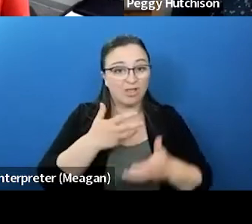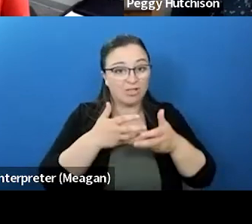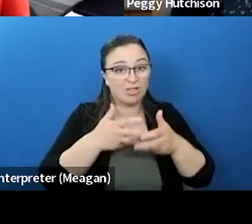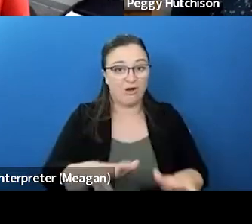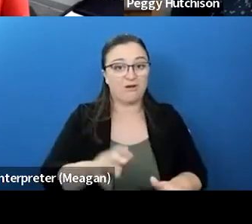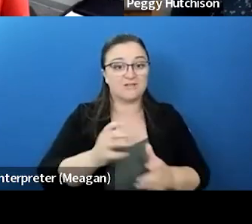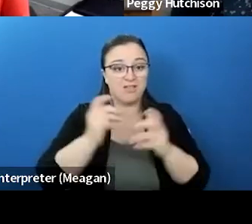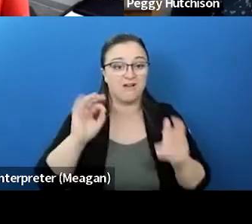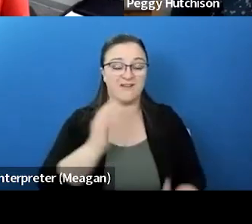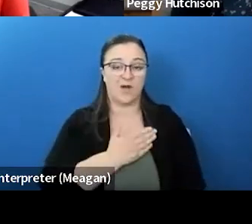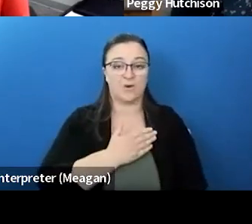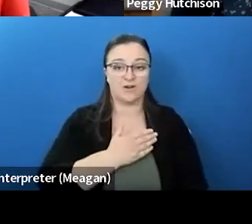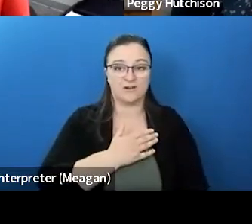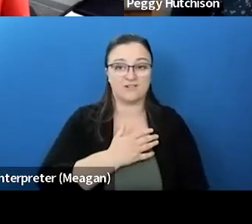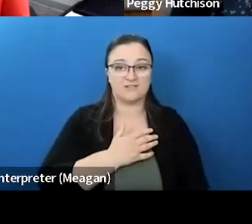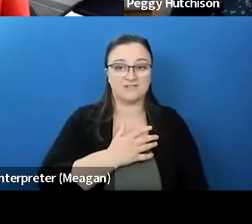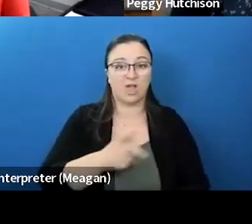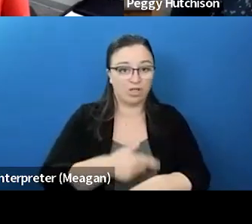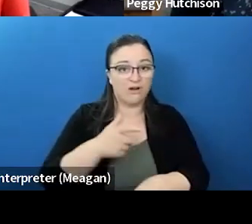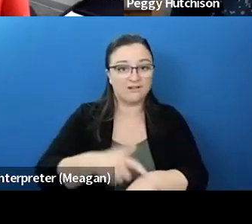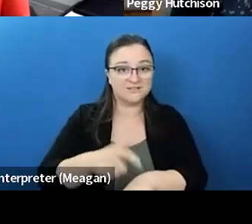because of that, because that rapport wasn't there.